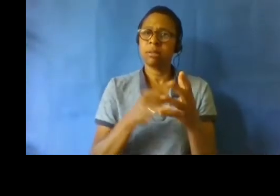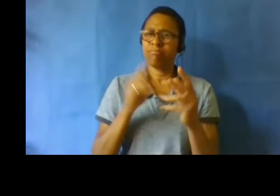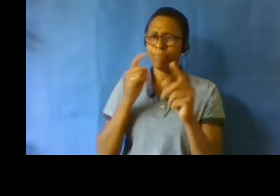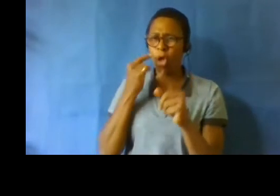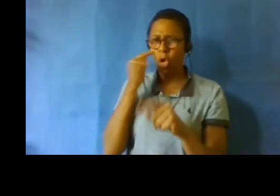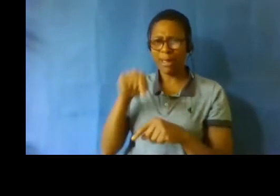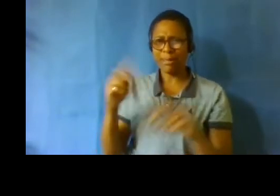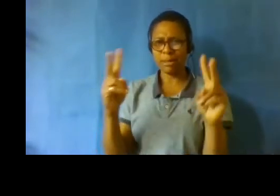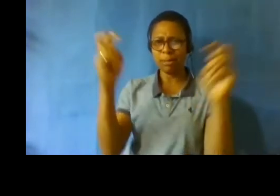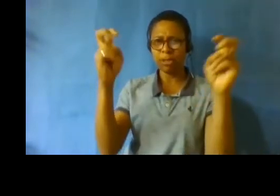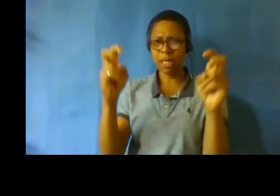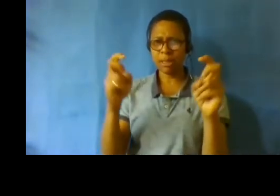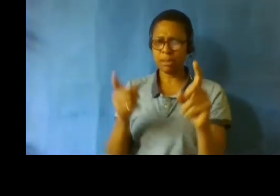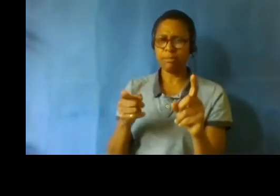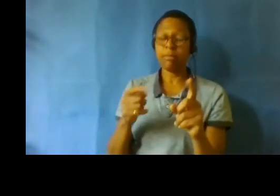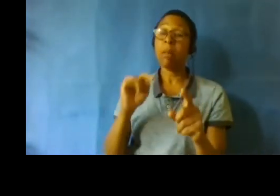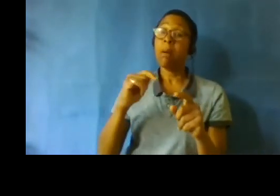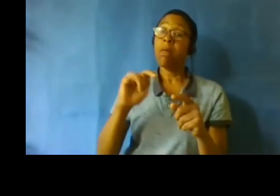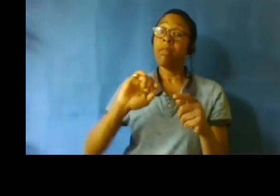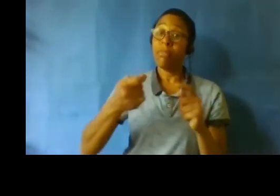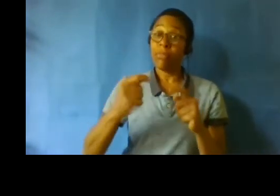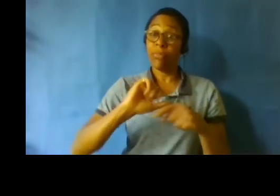from bankses metaphor of language to suggest how swimming might totally